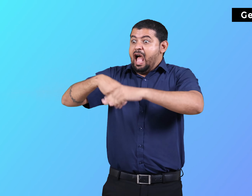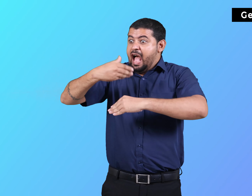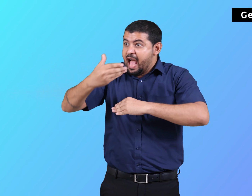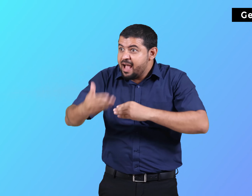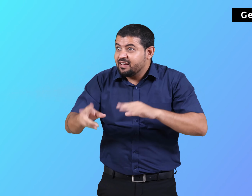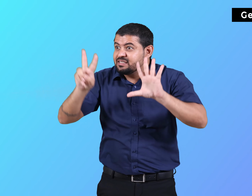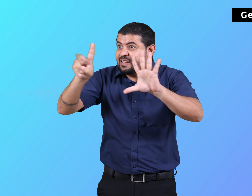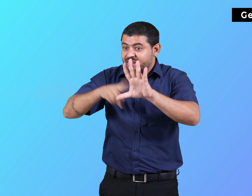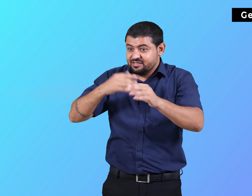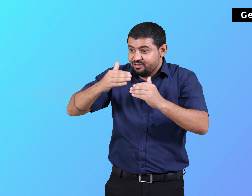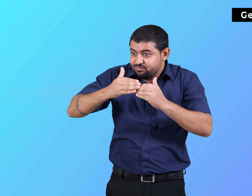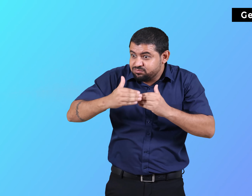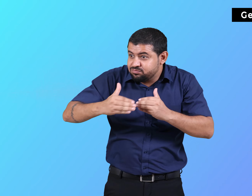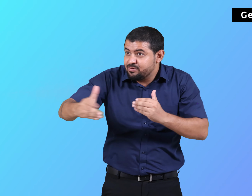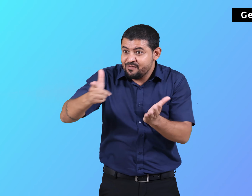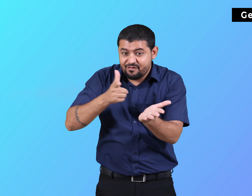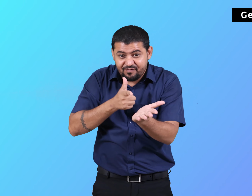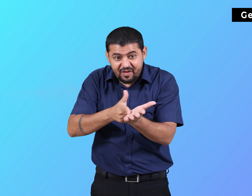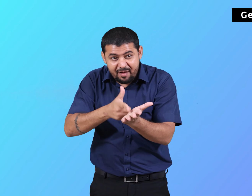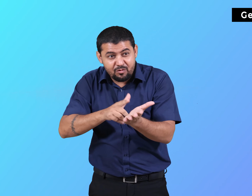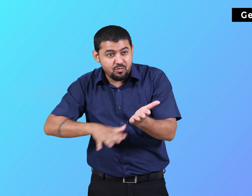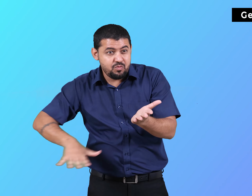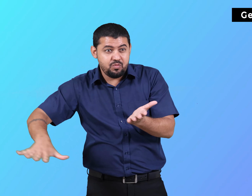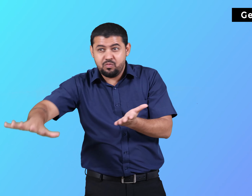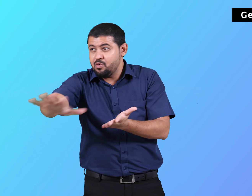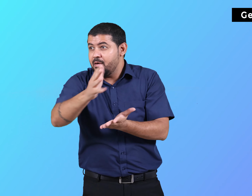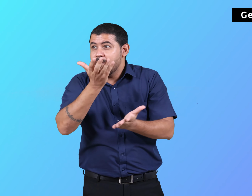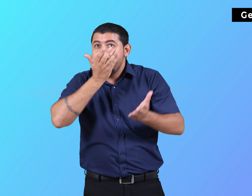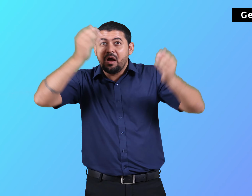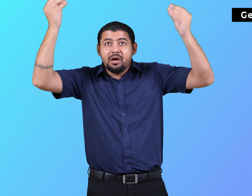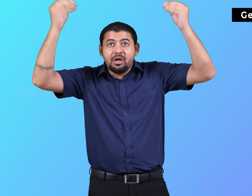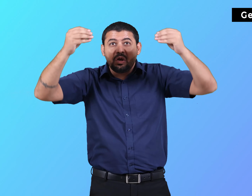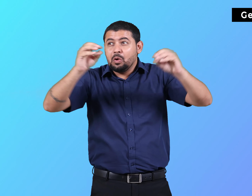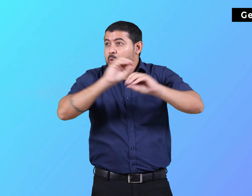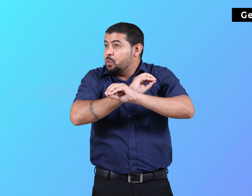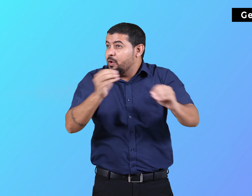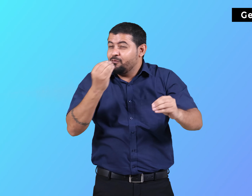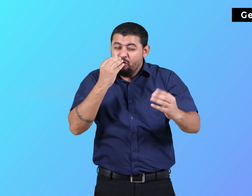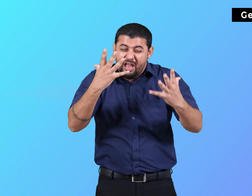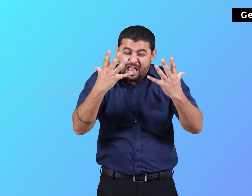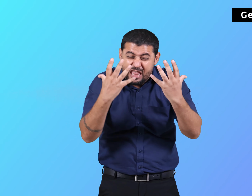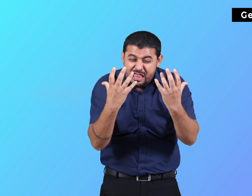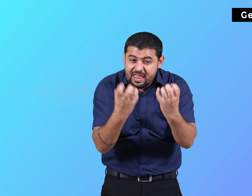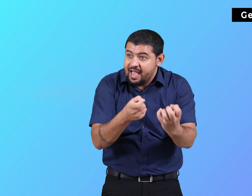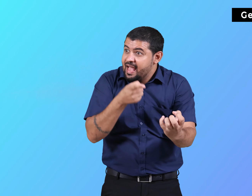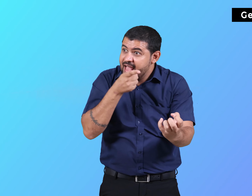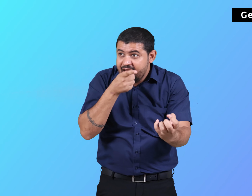Then during the seven years that the land of Egypt will not produce enough grain,